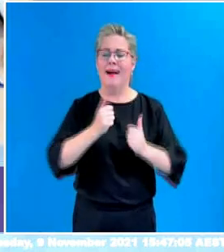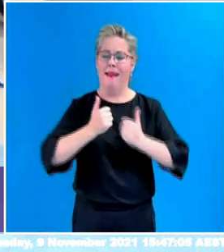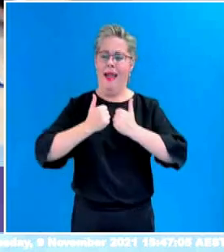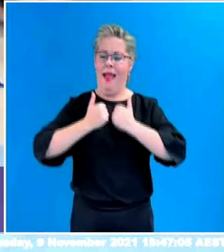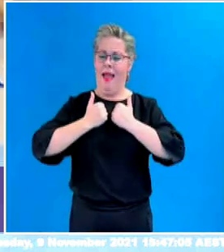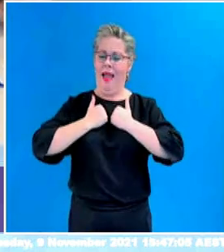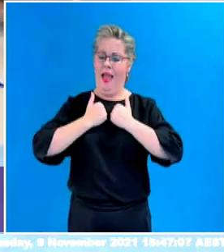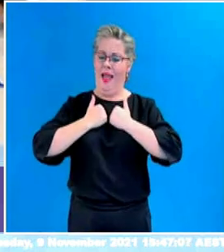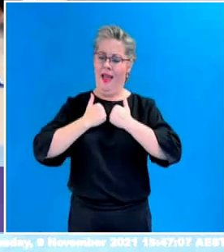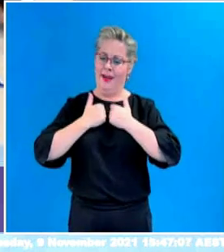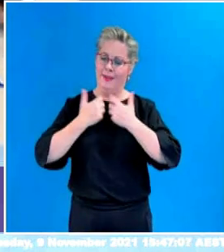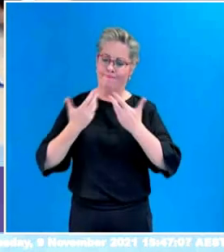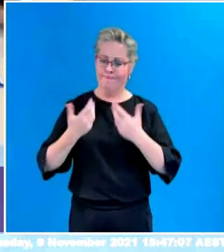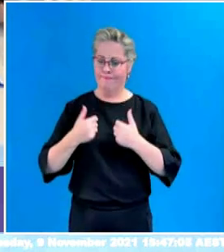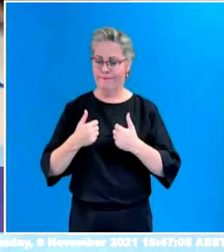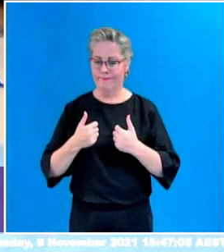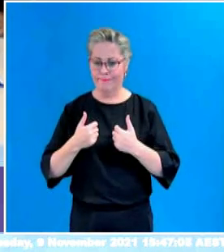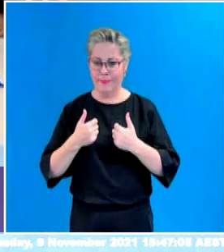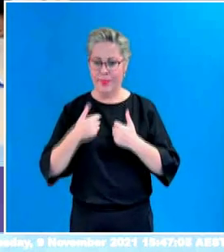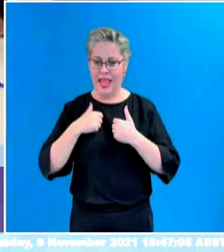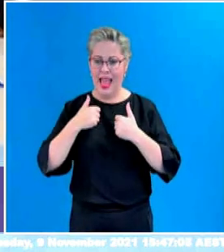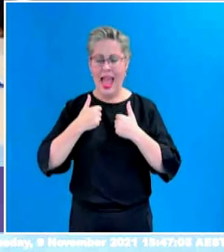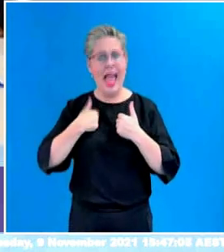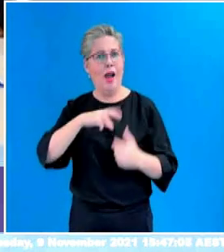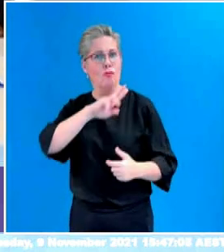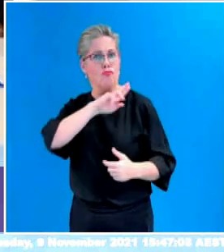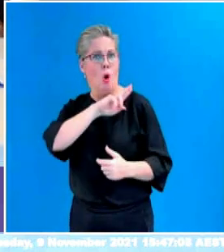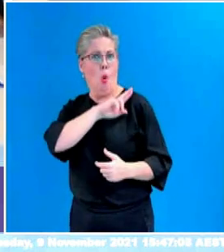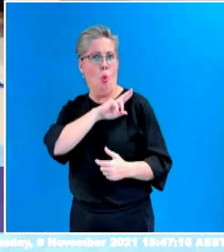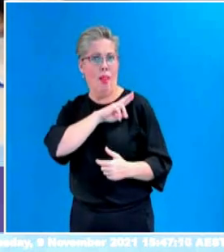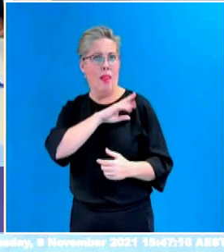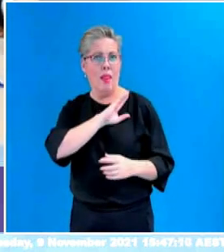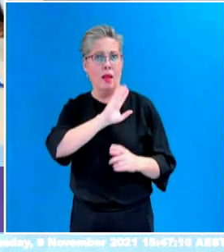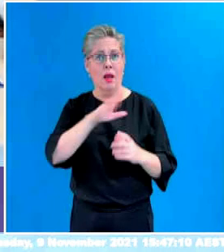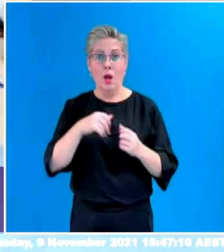So we have two focal points, one is this department, the Attorney-General's